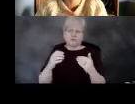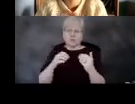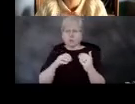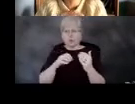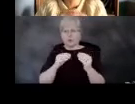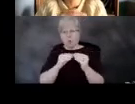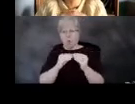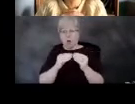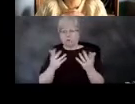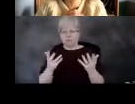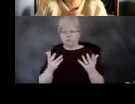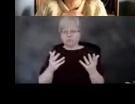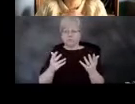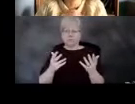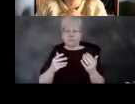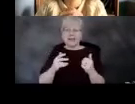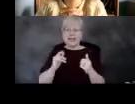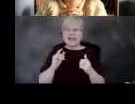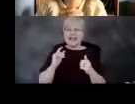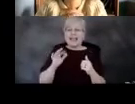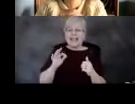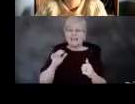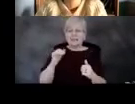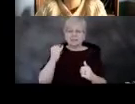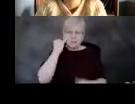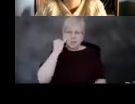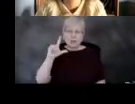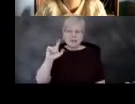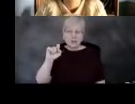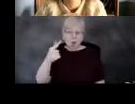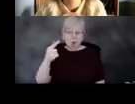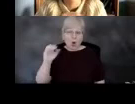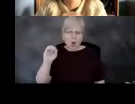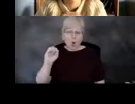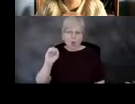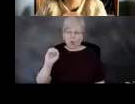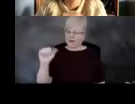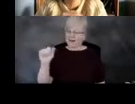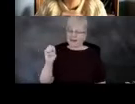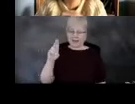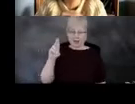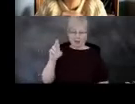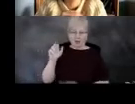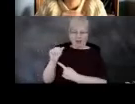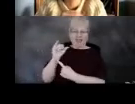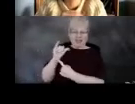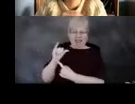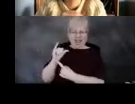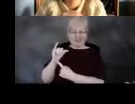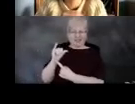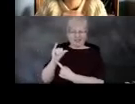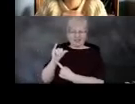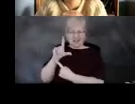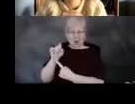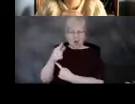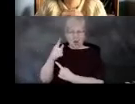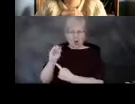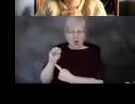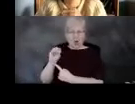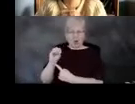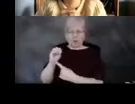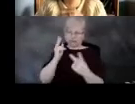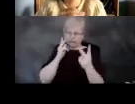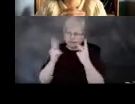17:29:56 If it is a logo, the AERA logo, that is just something that is very visual. Not